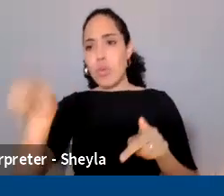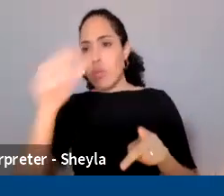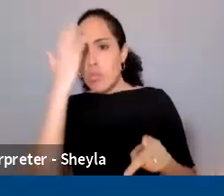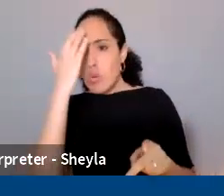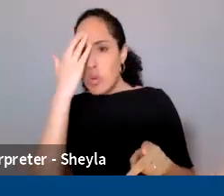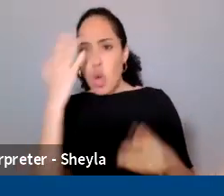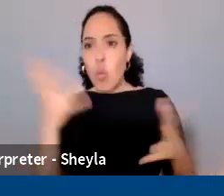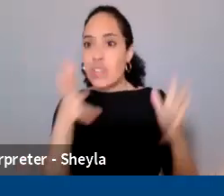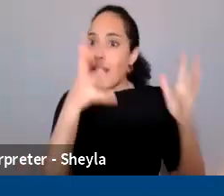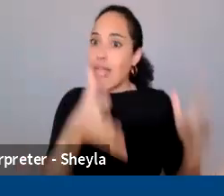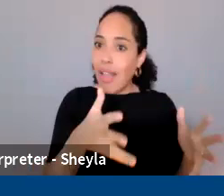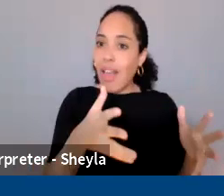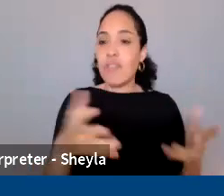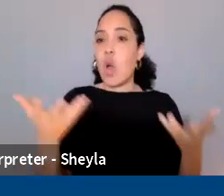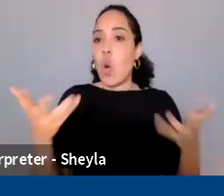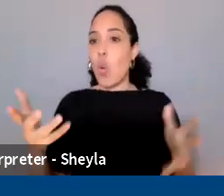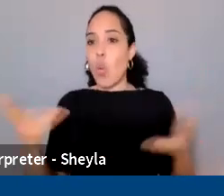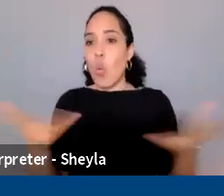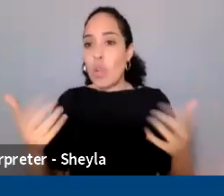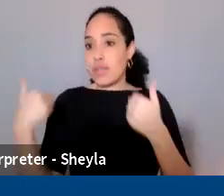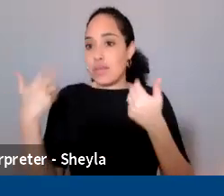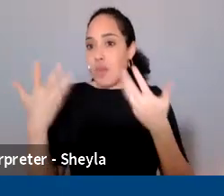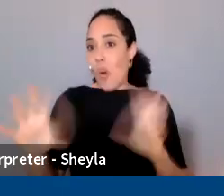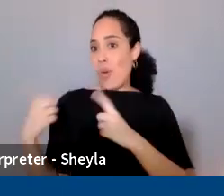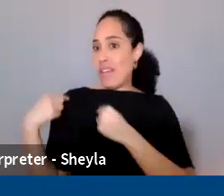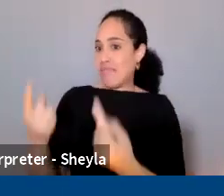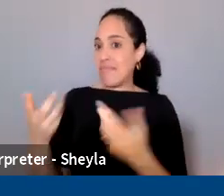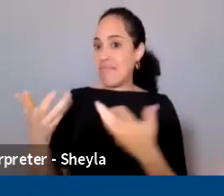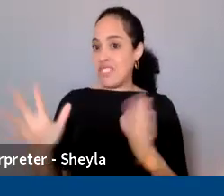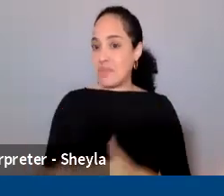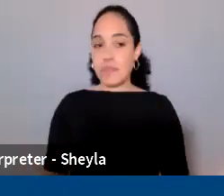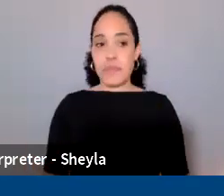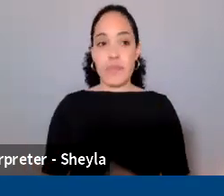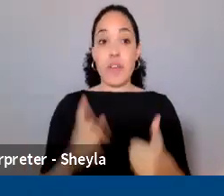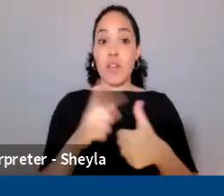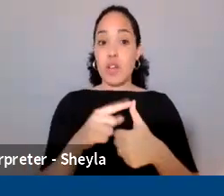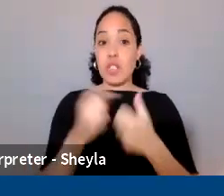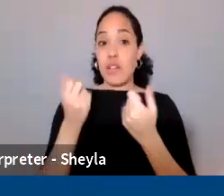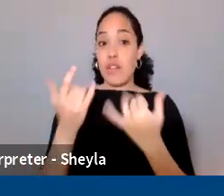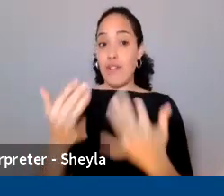so the first step is fire suppression repairs and those are you know there are hundreds of